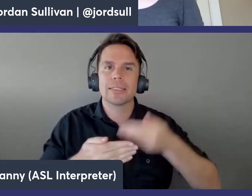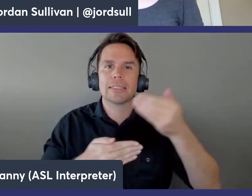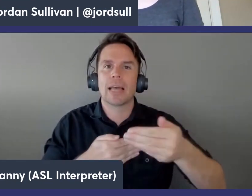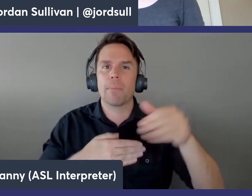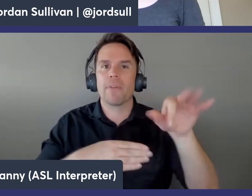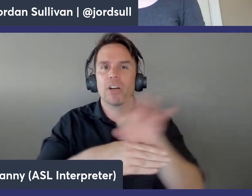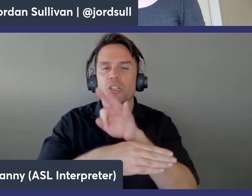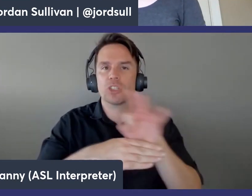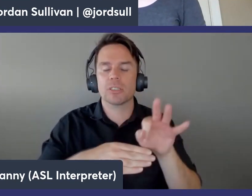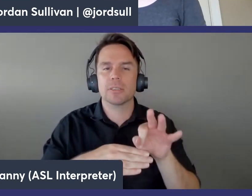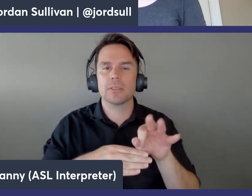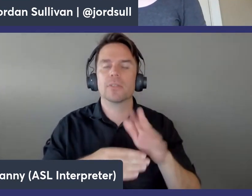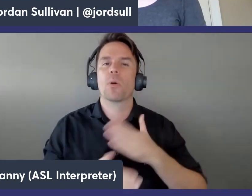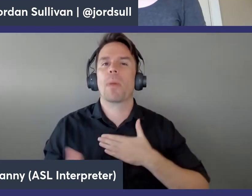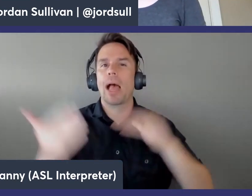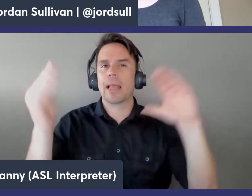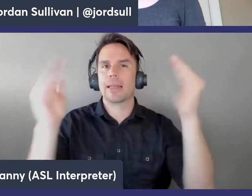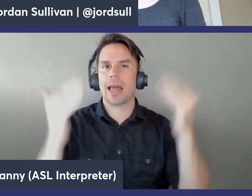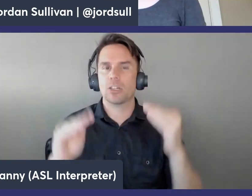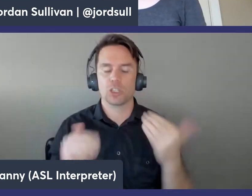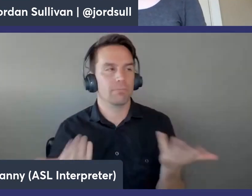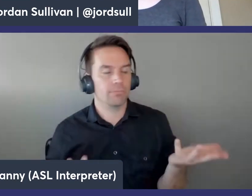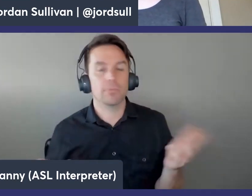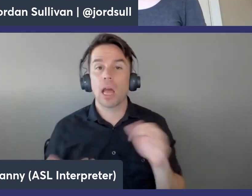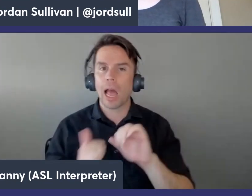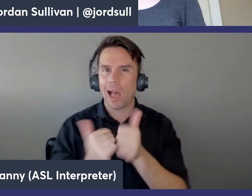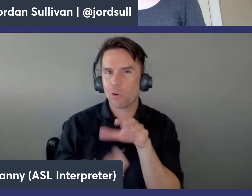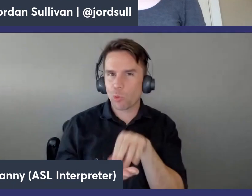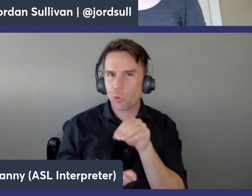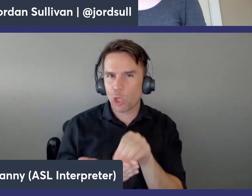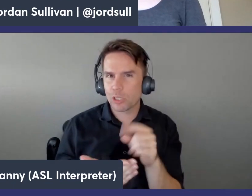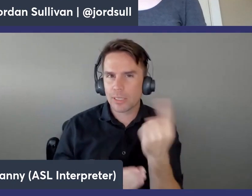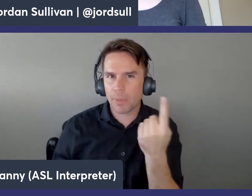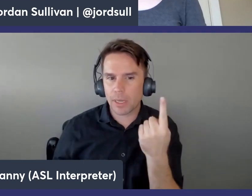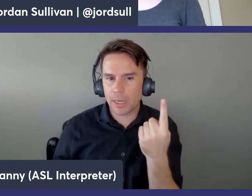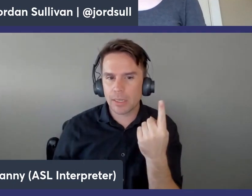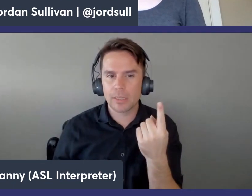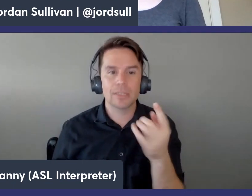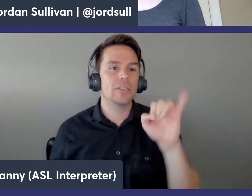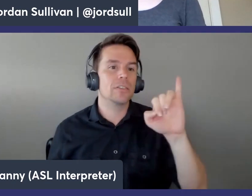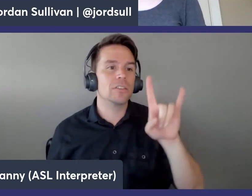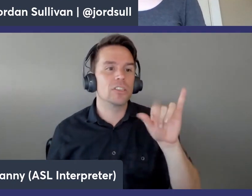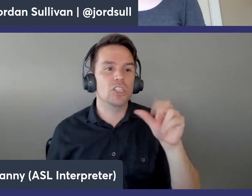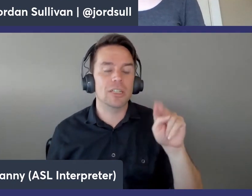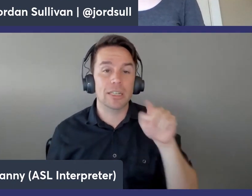how do you learn something? Like, Jillian, if you were gonna learn a new language,